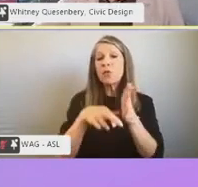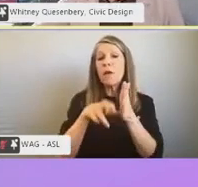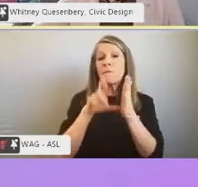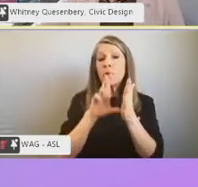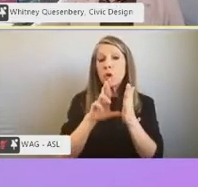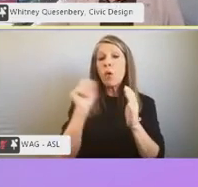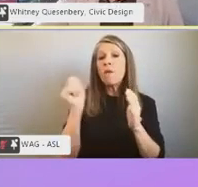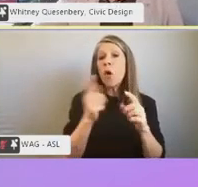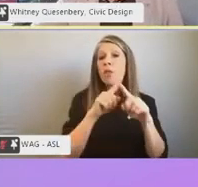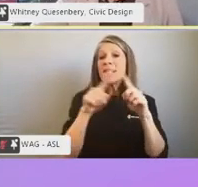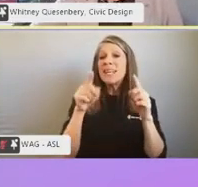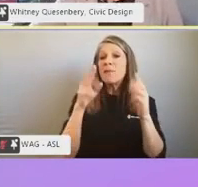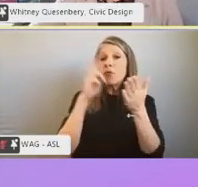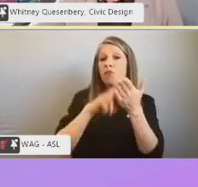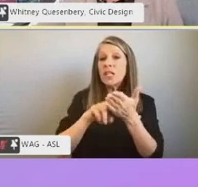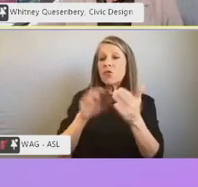check their ballot or not, and